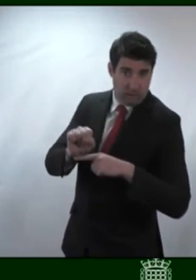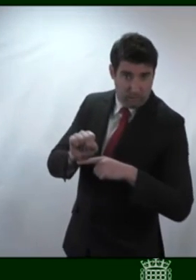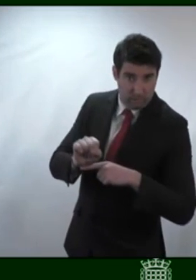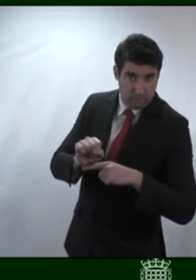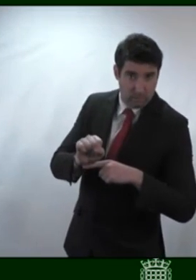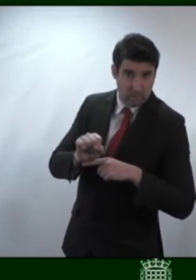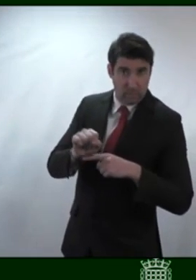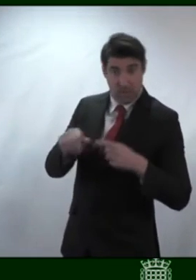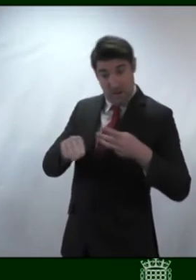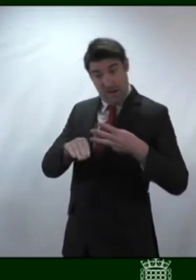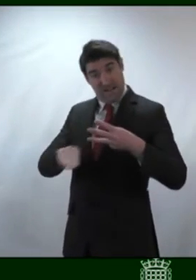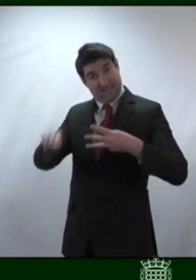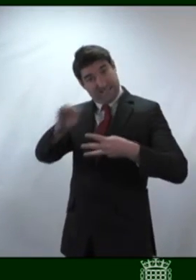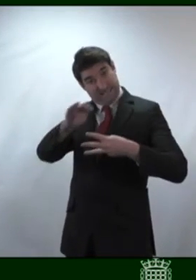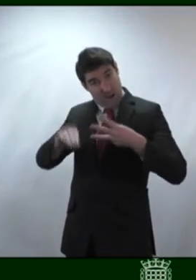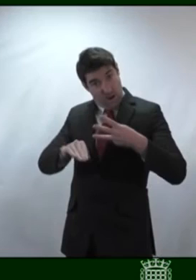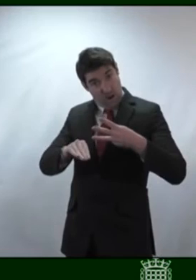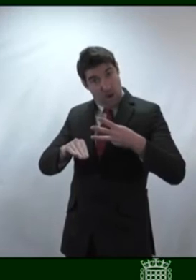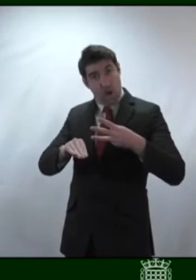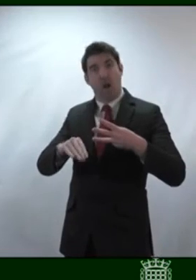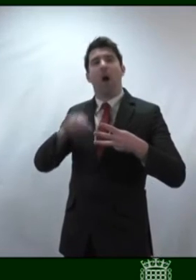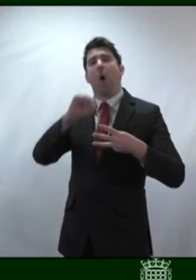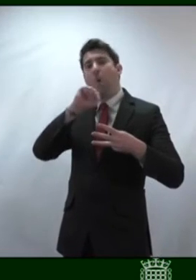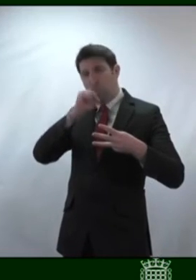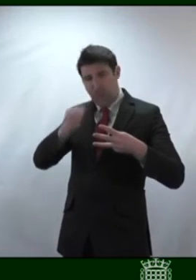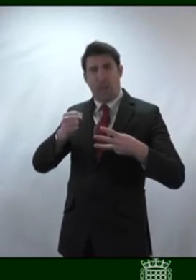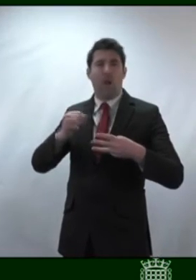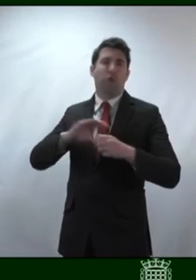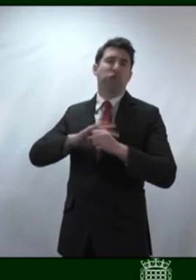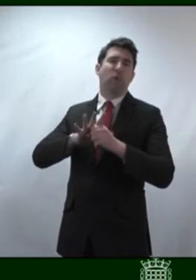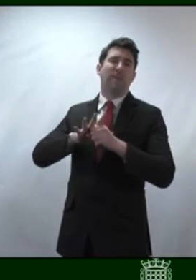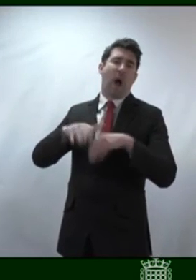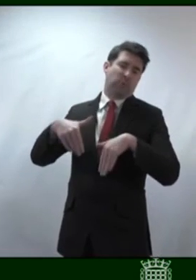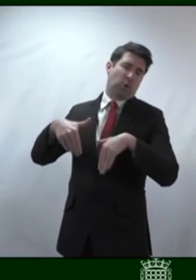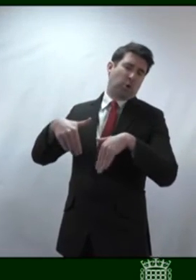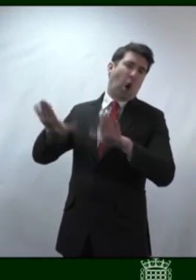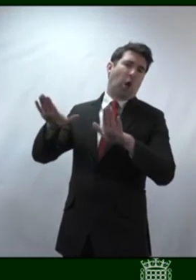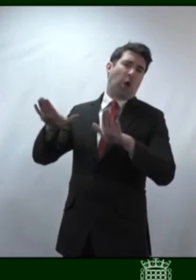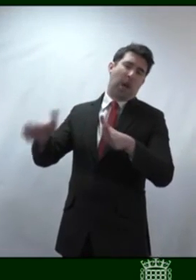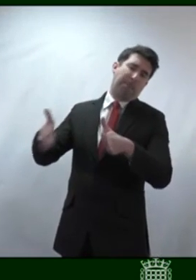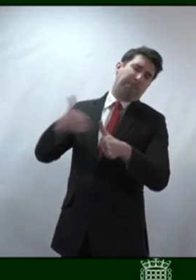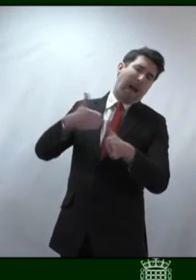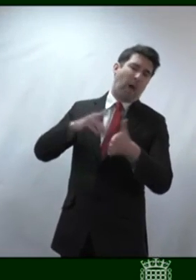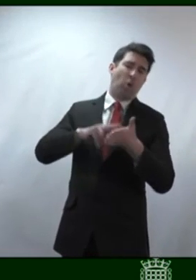are going to defeat coronavirus and we are going to take this country forward into a great 2021.